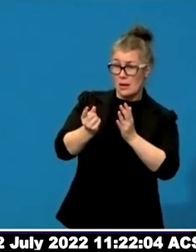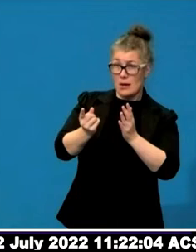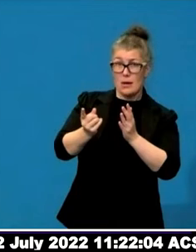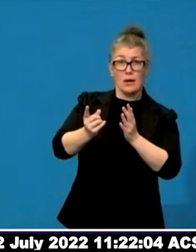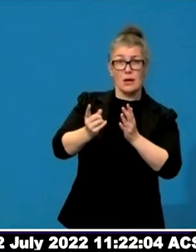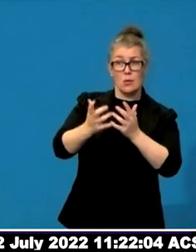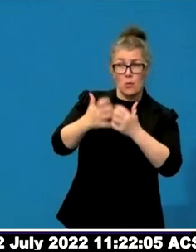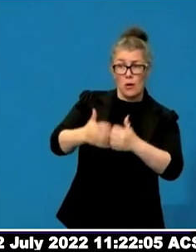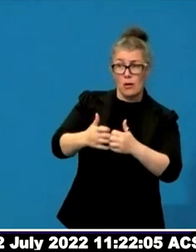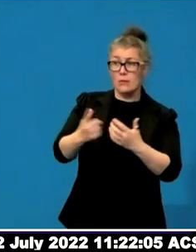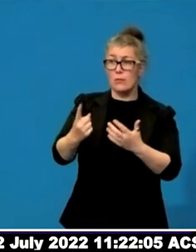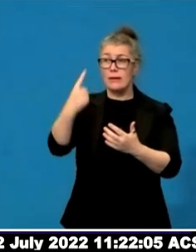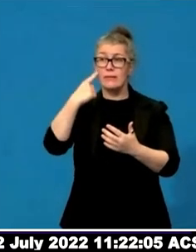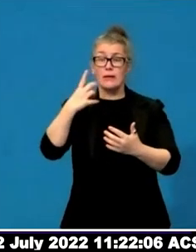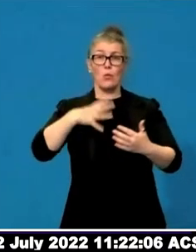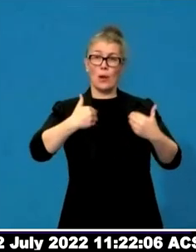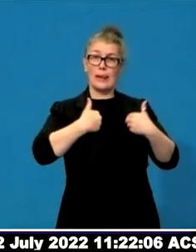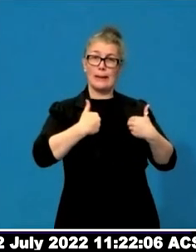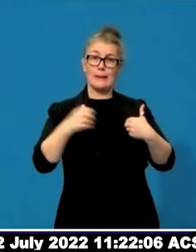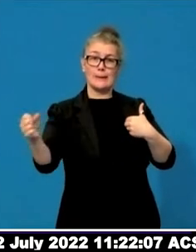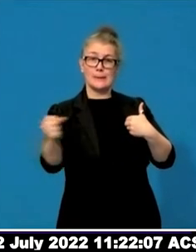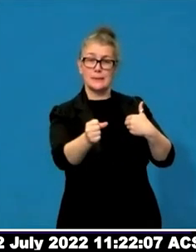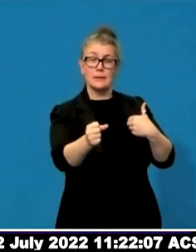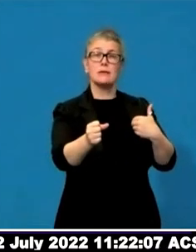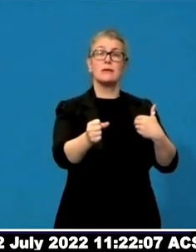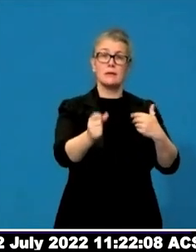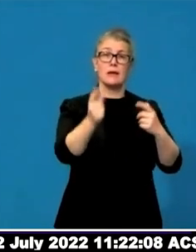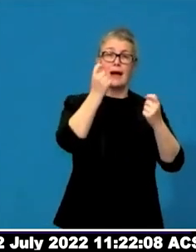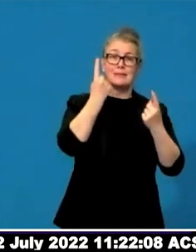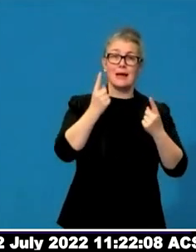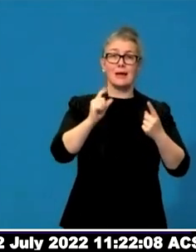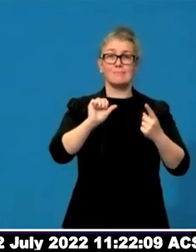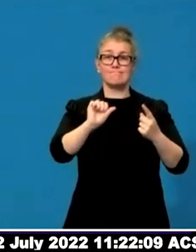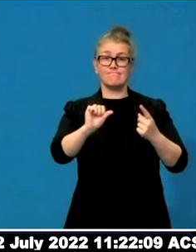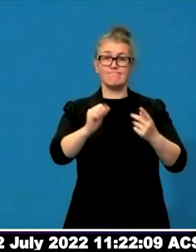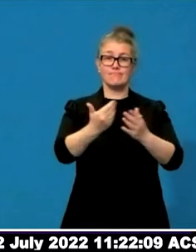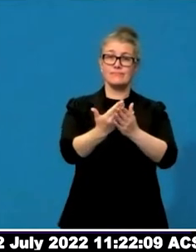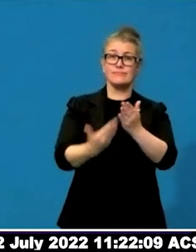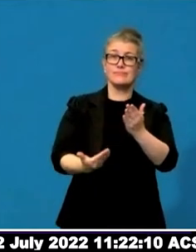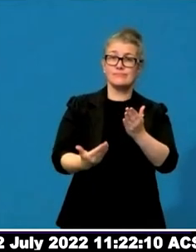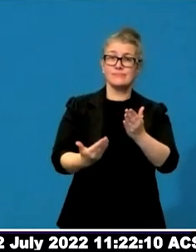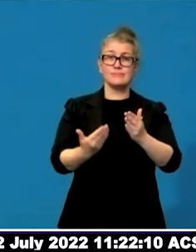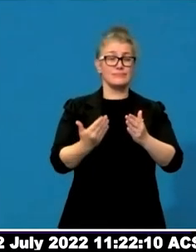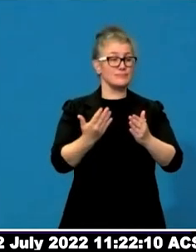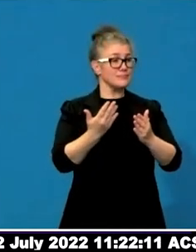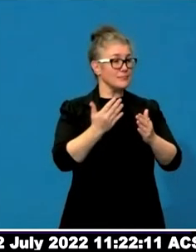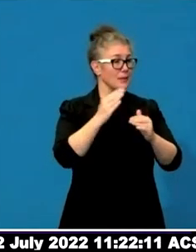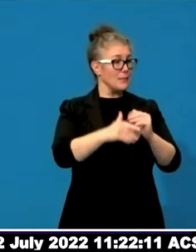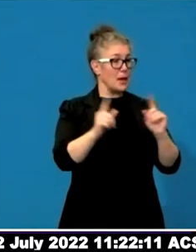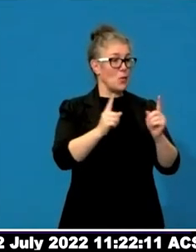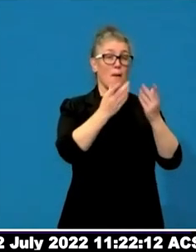understanding the money story around Public Trustee, so that -